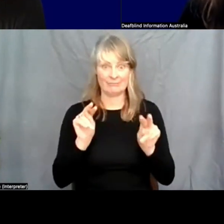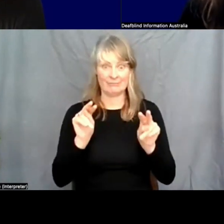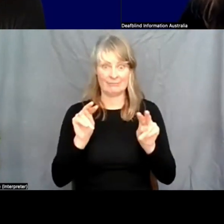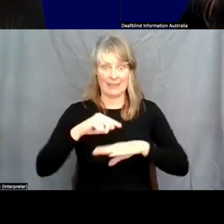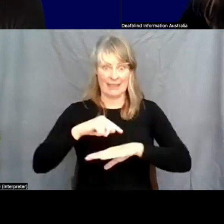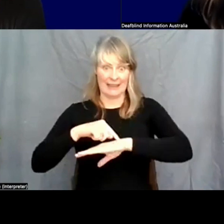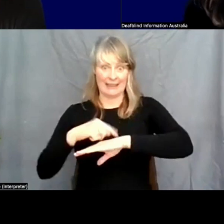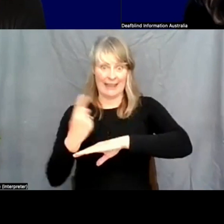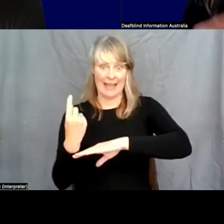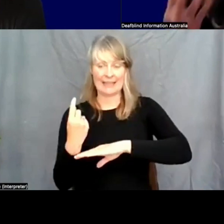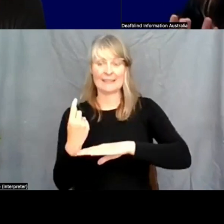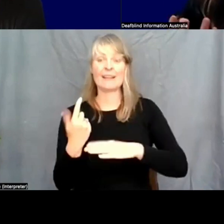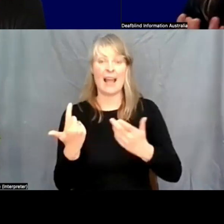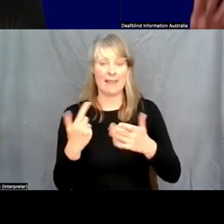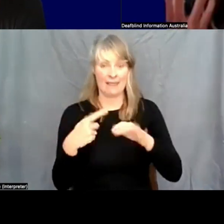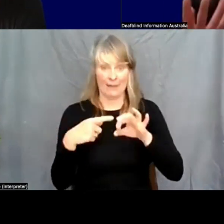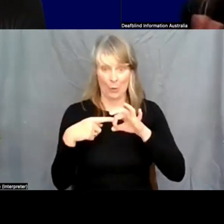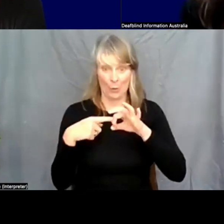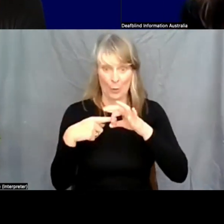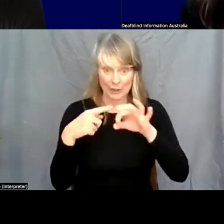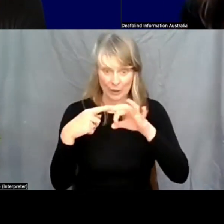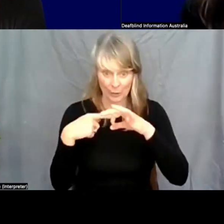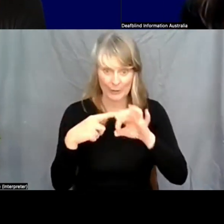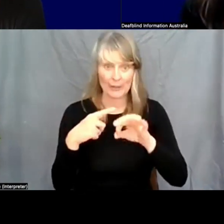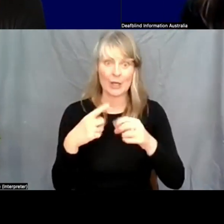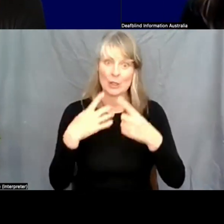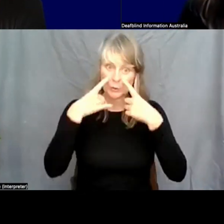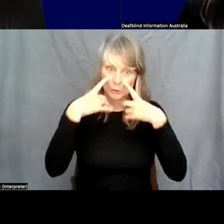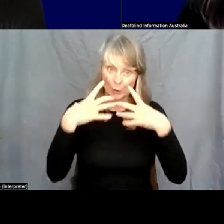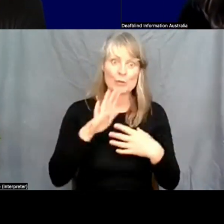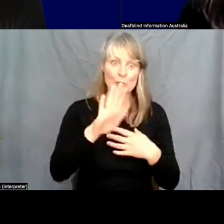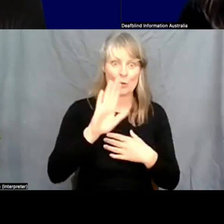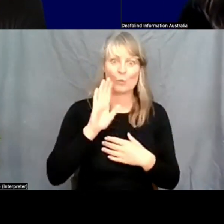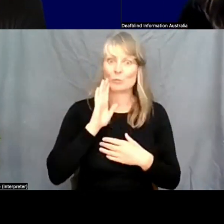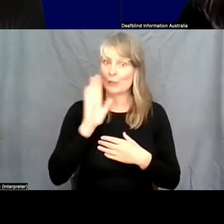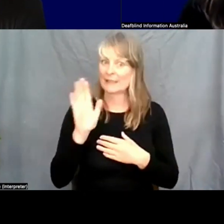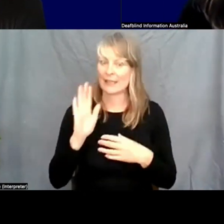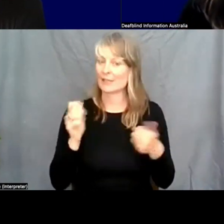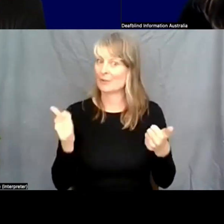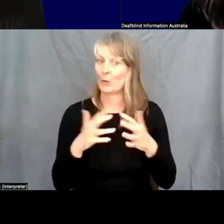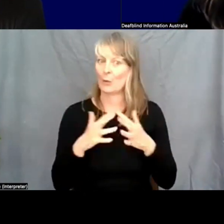the presentation and it's wonderful that you got people thinking about this and how